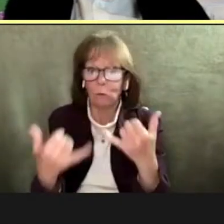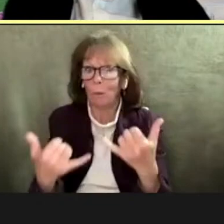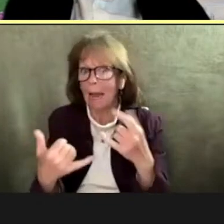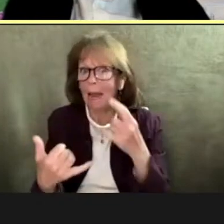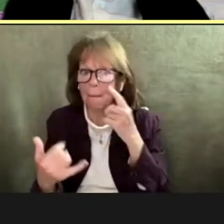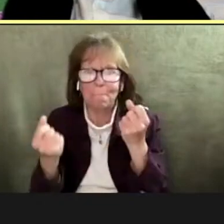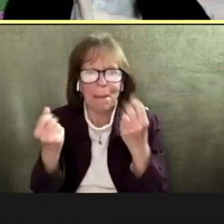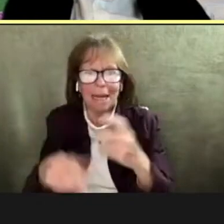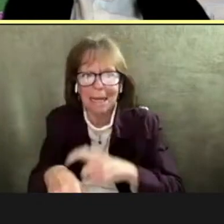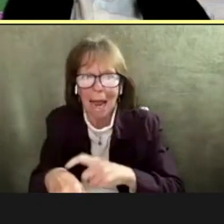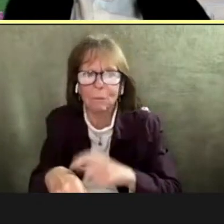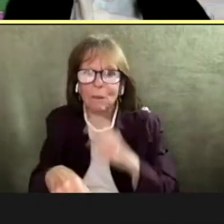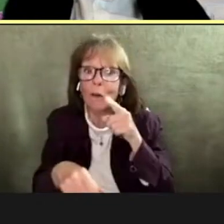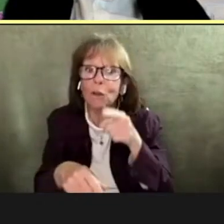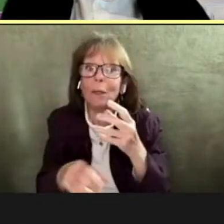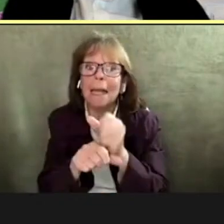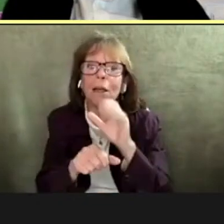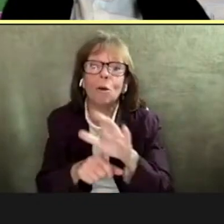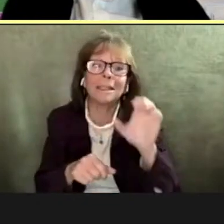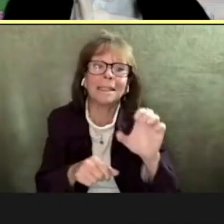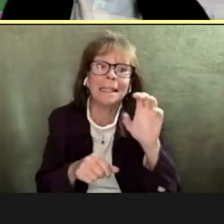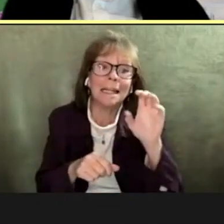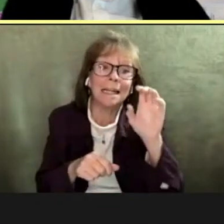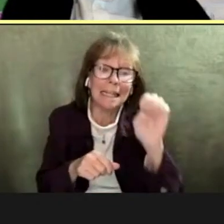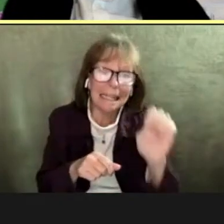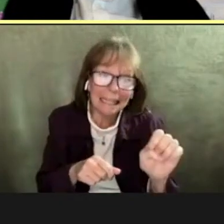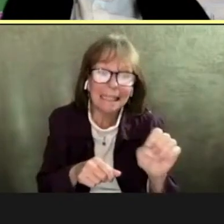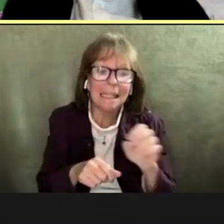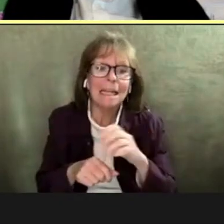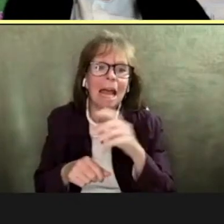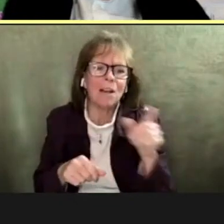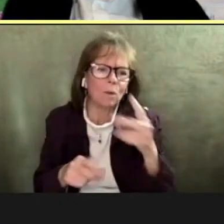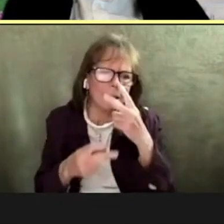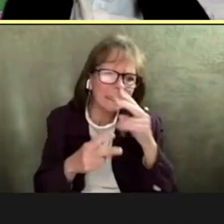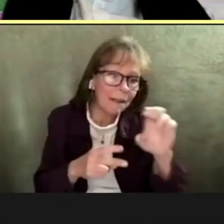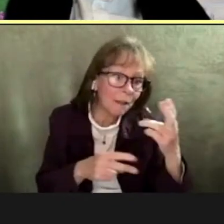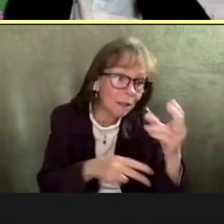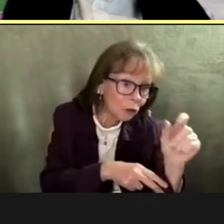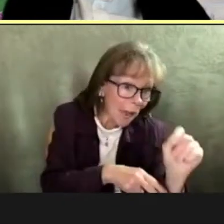claiming CME, as well as in the chat and on our SMADIE website.